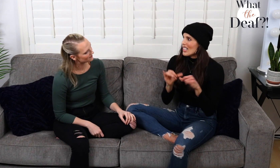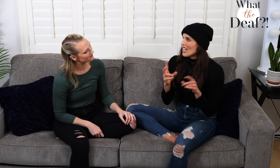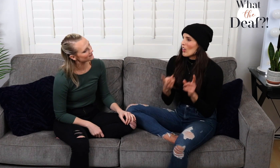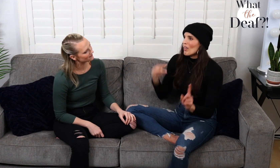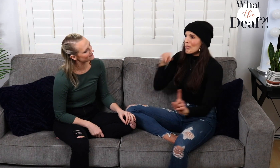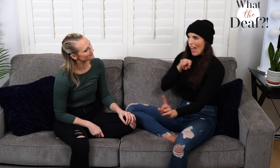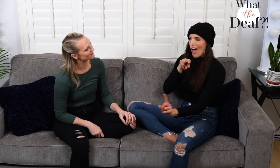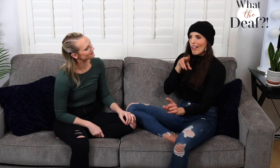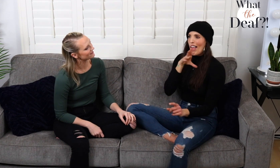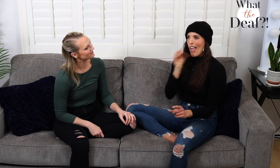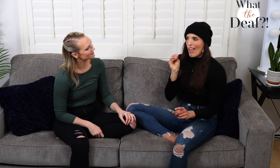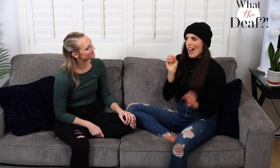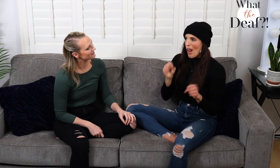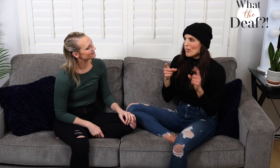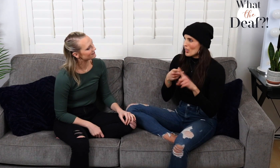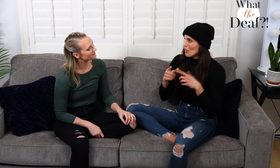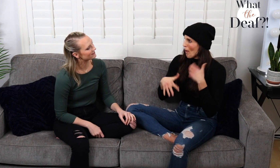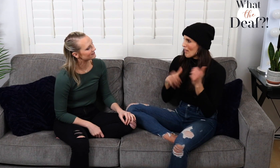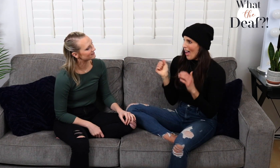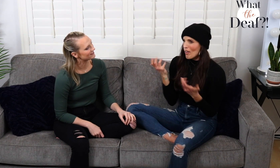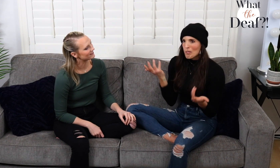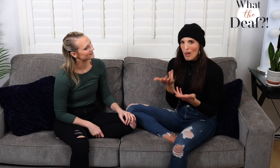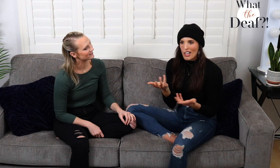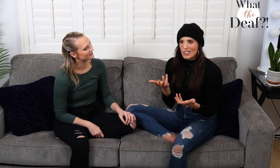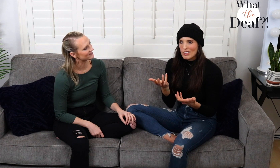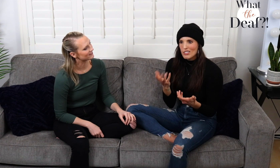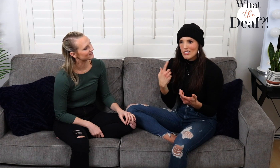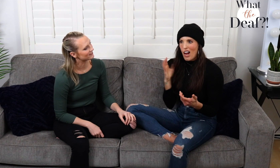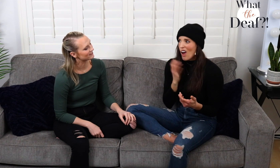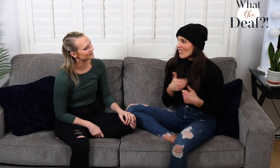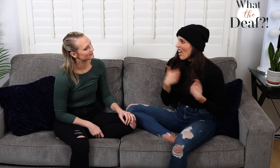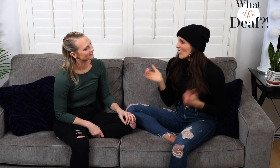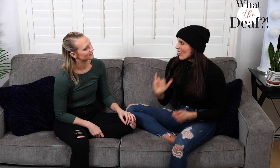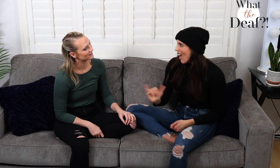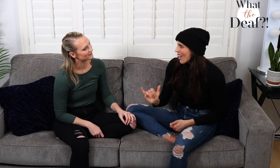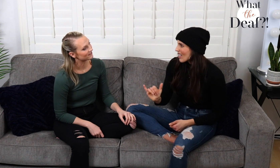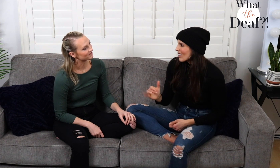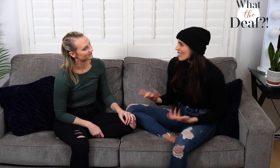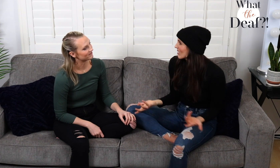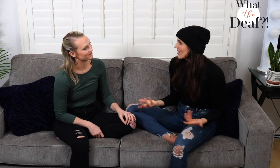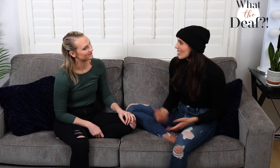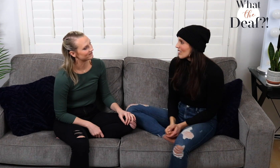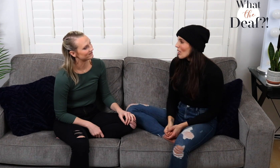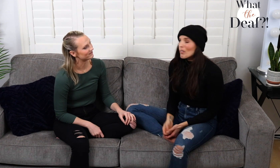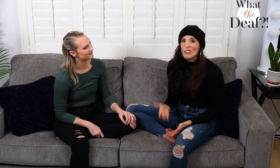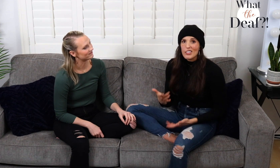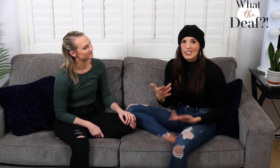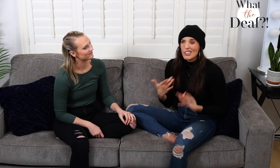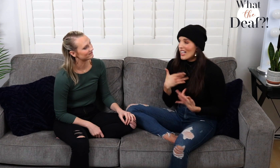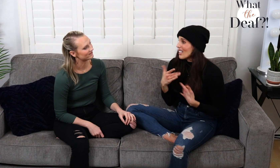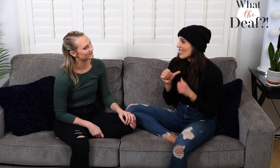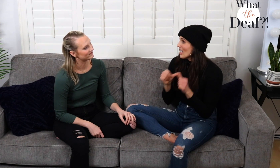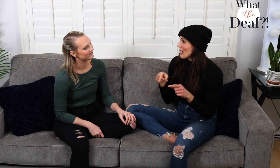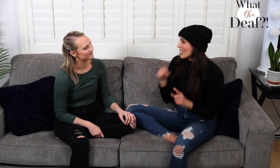routine and take a step back and able to unpack what our lives are like. So we're excited to